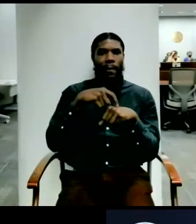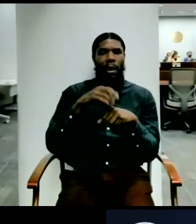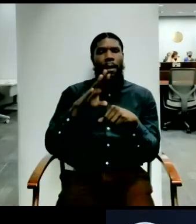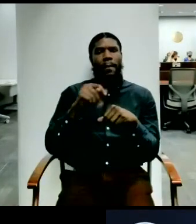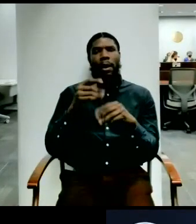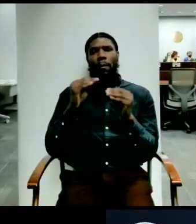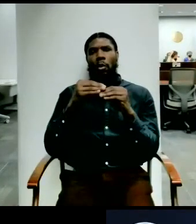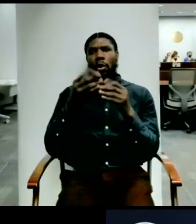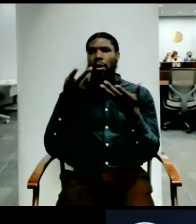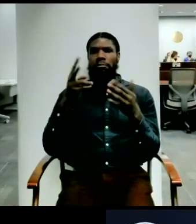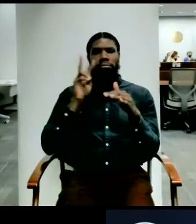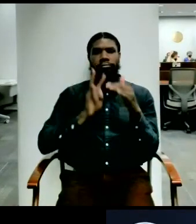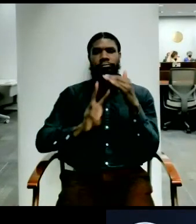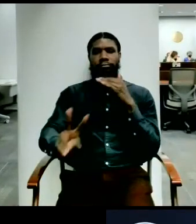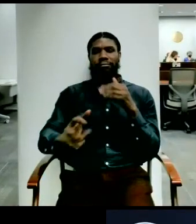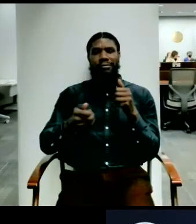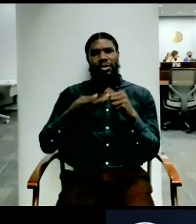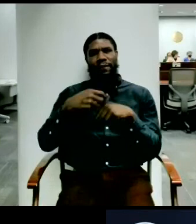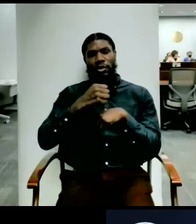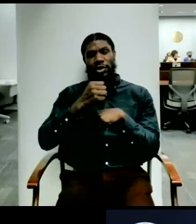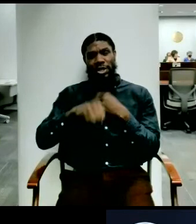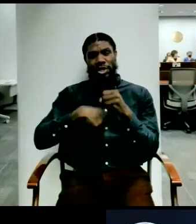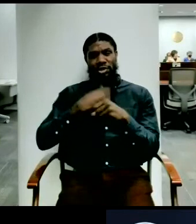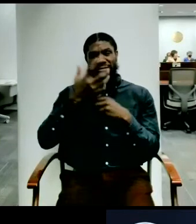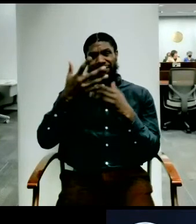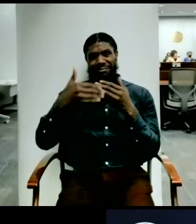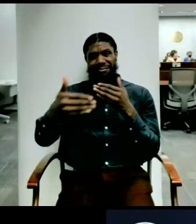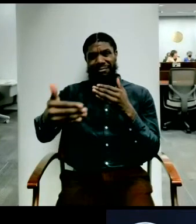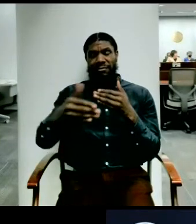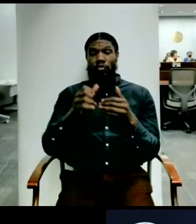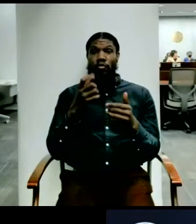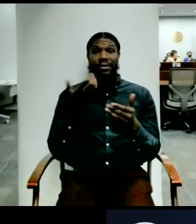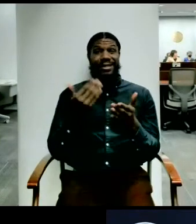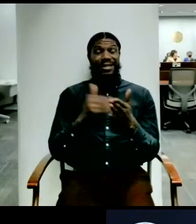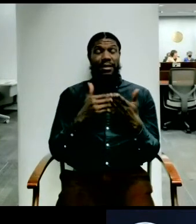several years. So thank you, thank you, thank you, as I mentioned this is the